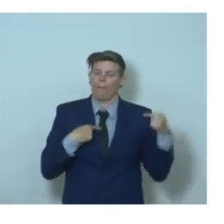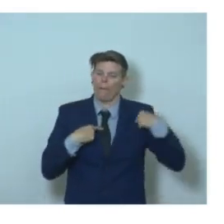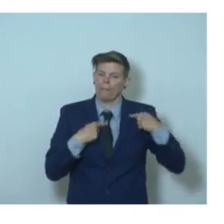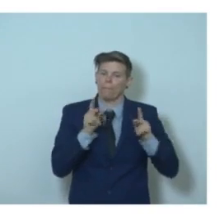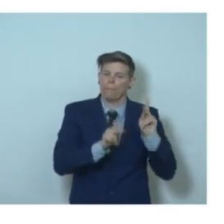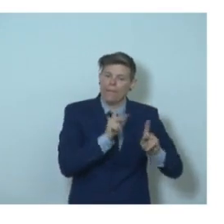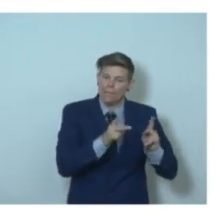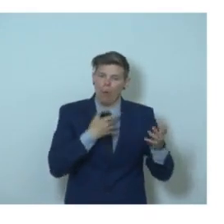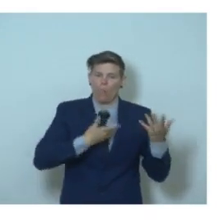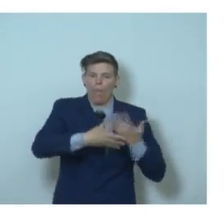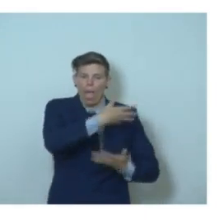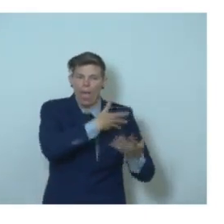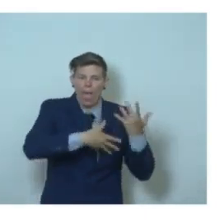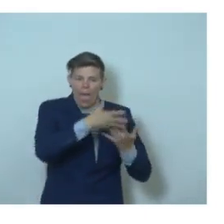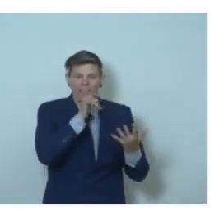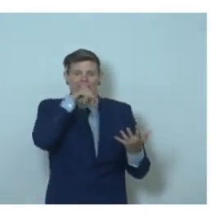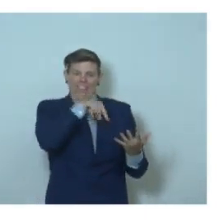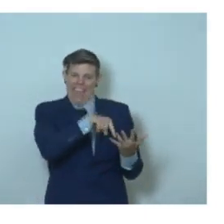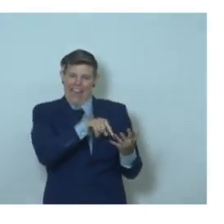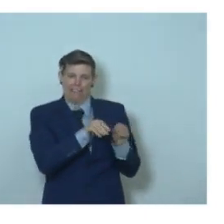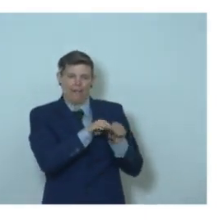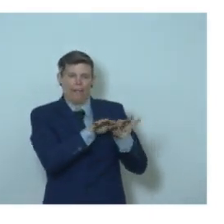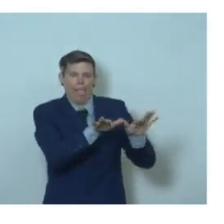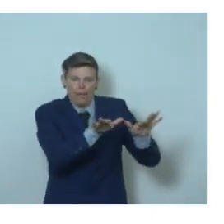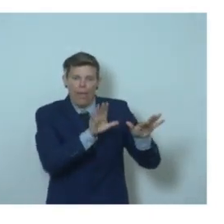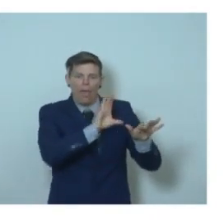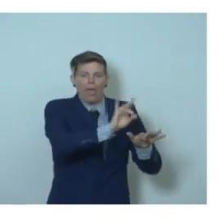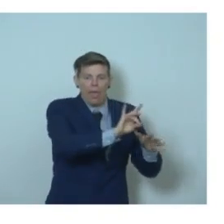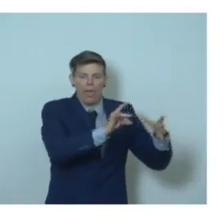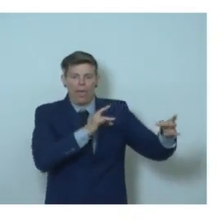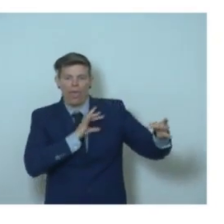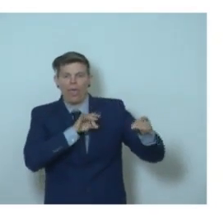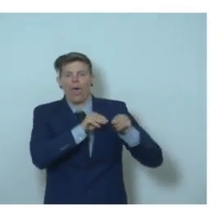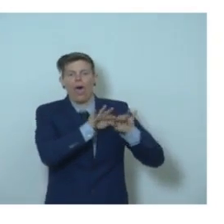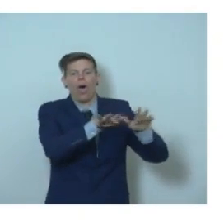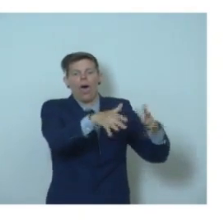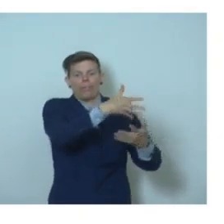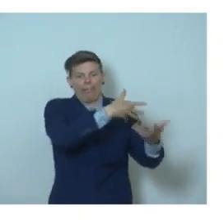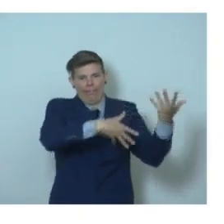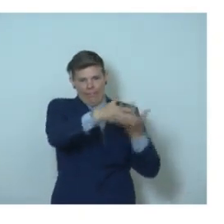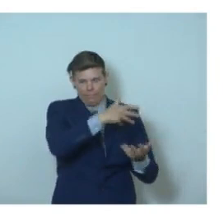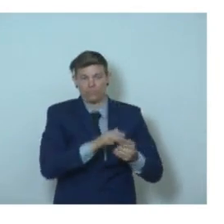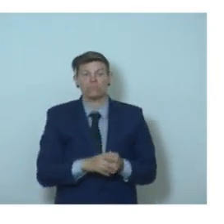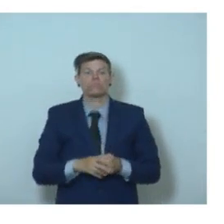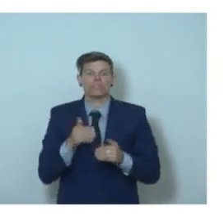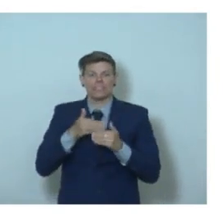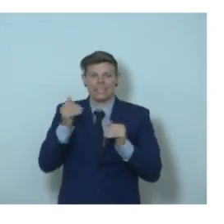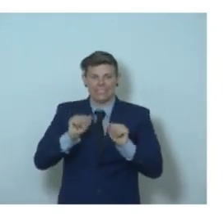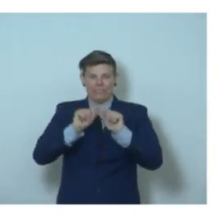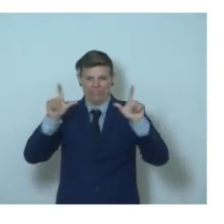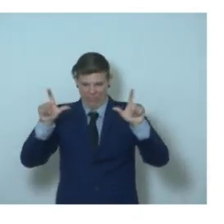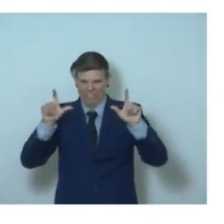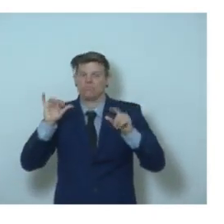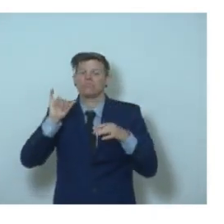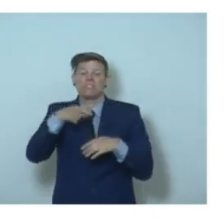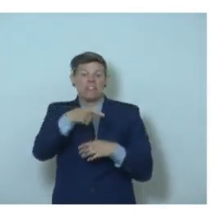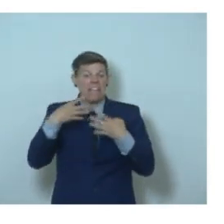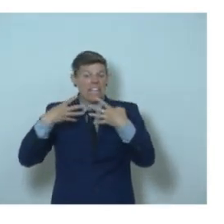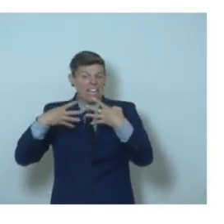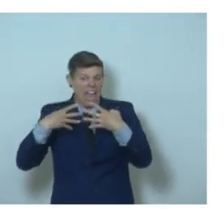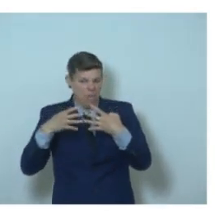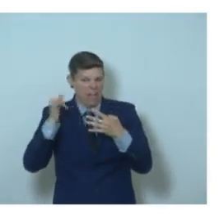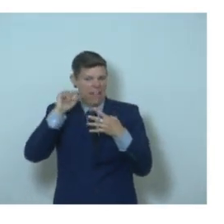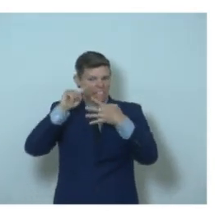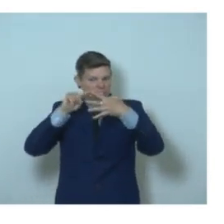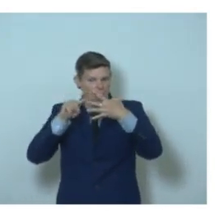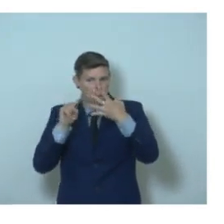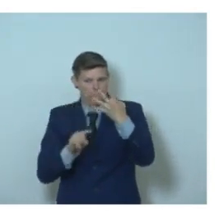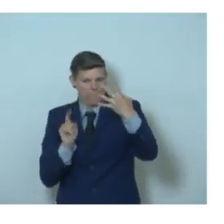THE VIRUS IS THE SAYING IT DOESN’T CHANGE IS THE MORE WE GET TOGETHER THE MORE THE VIRUS SPREADS ALSO TO LET YOU KNOW ON THE NEXT SLIDE.